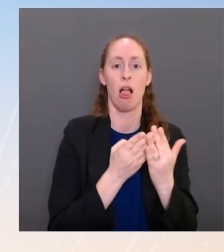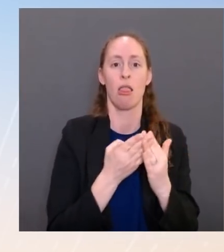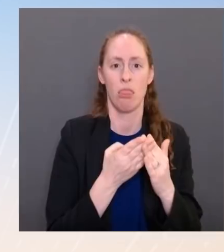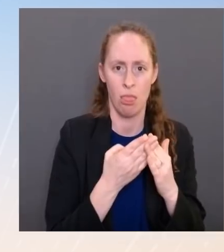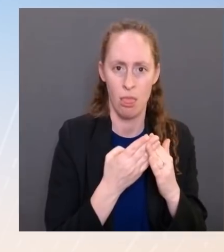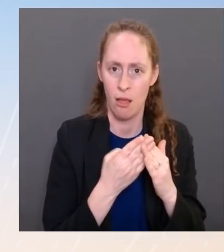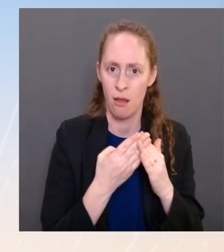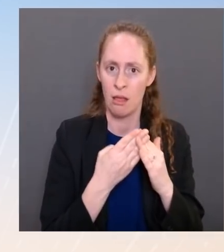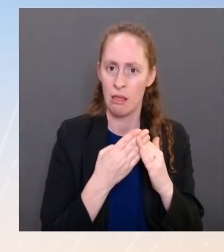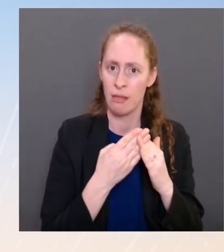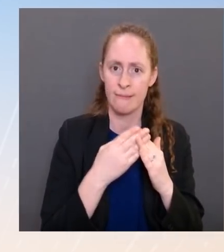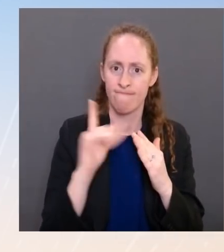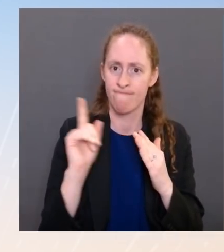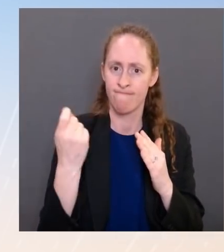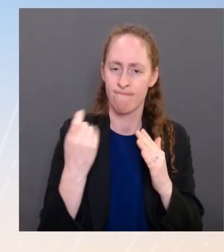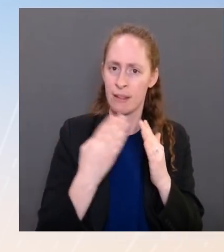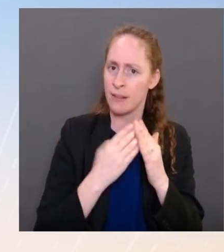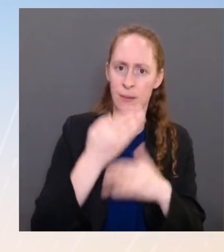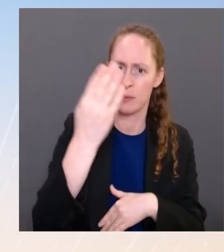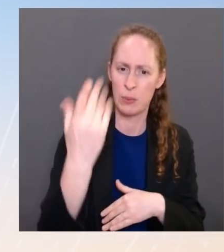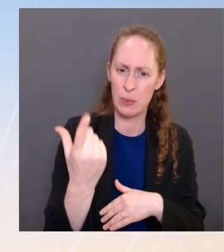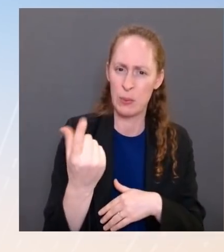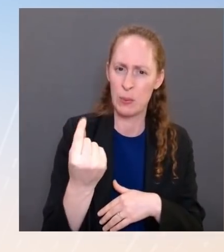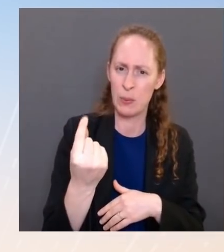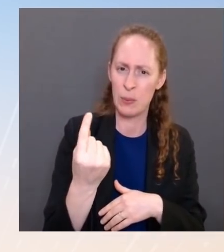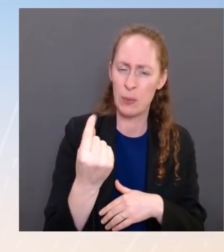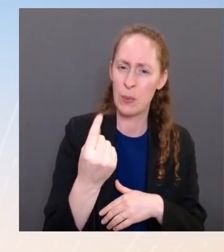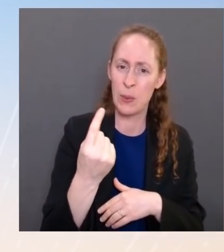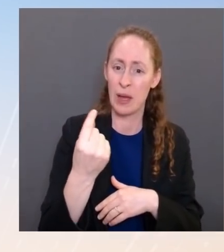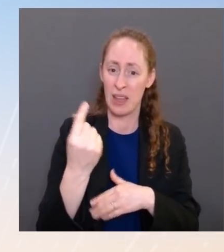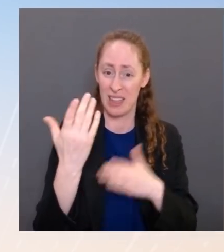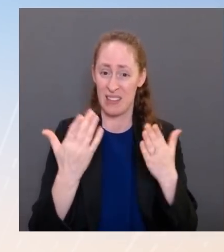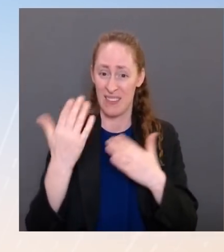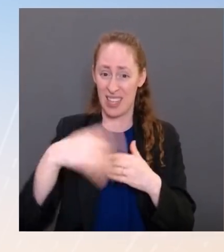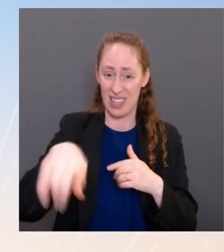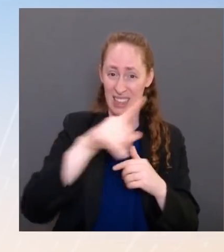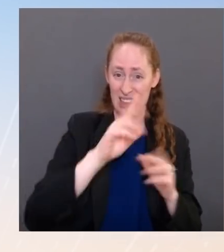Ms. Psaki: Well, on the second part of your question, I think we don't want to sugarcoat it